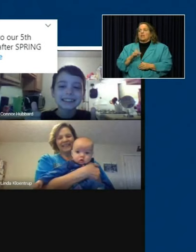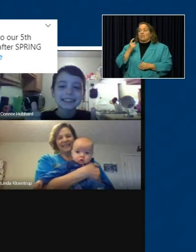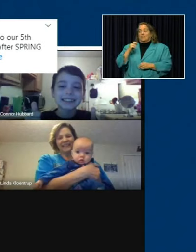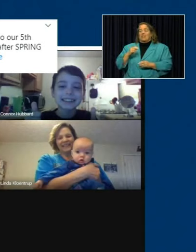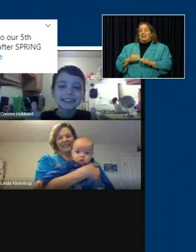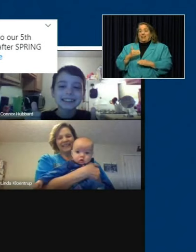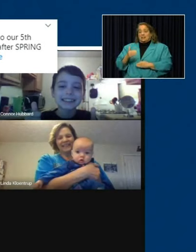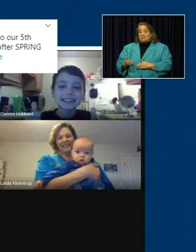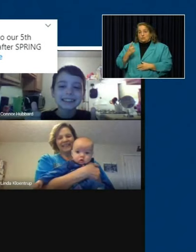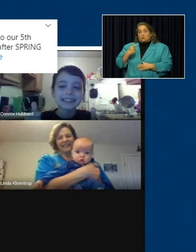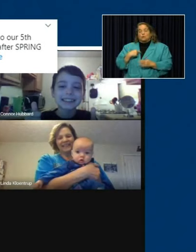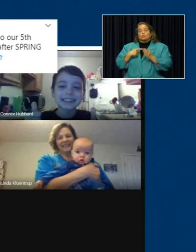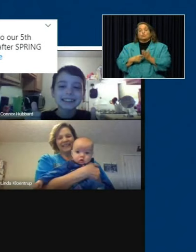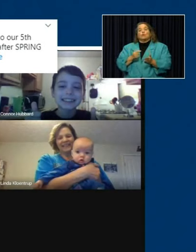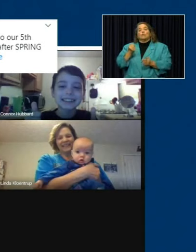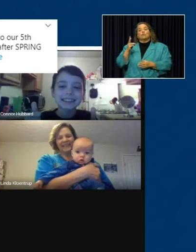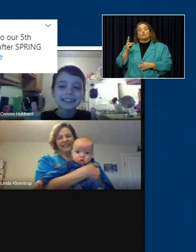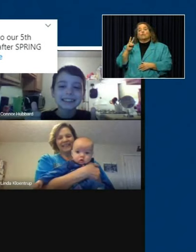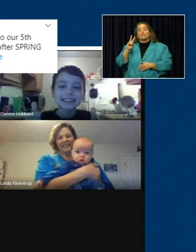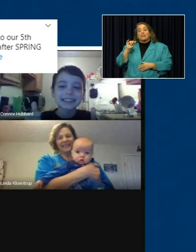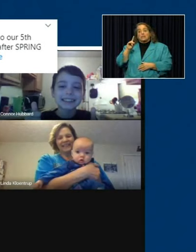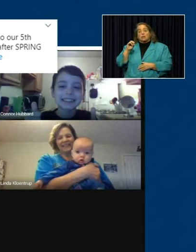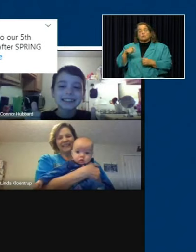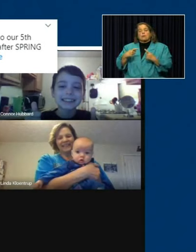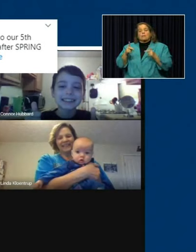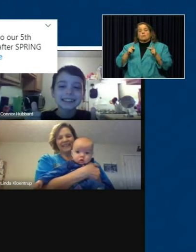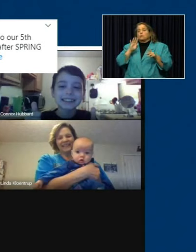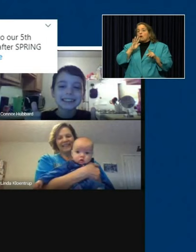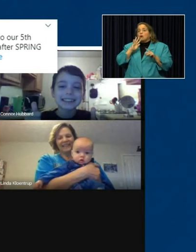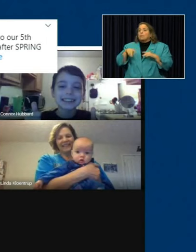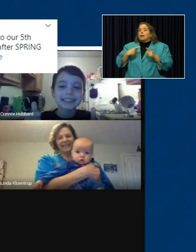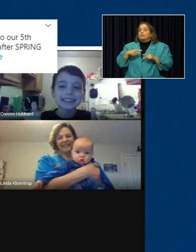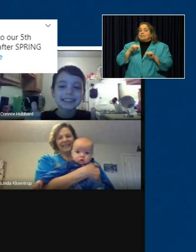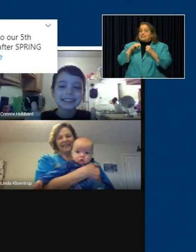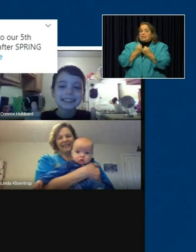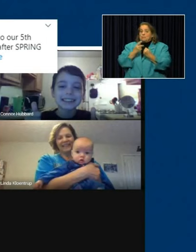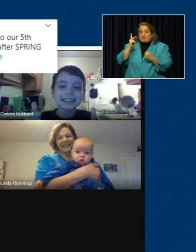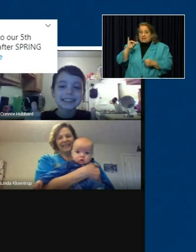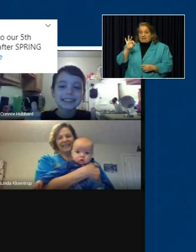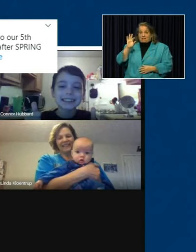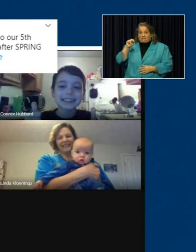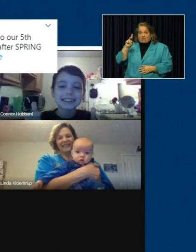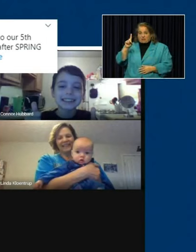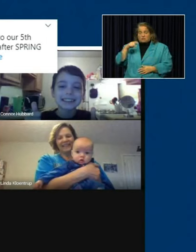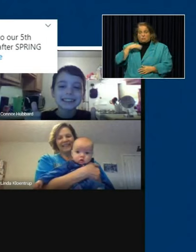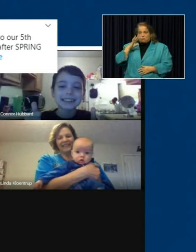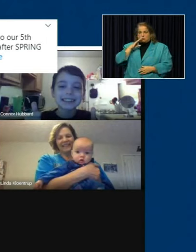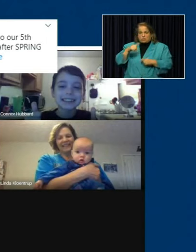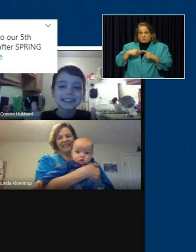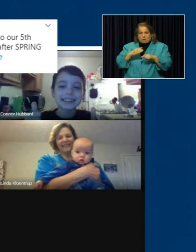LOOK OUT FOR OTHERS. NOW, YOU WANT TO HELP?